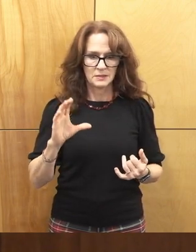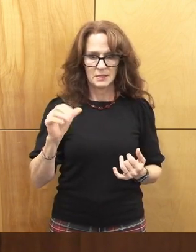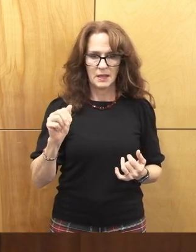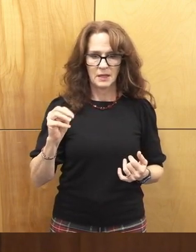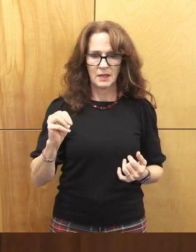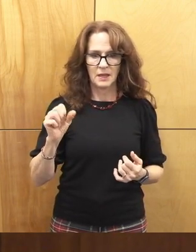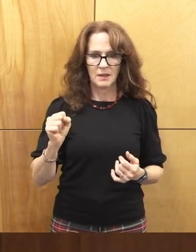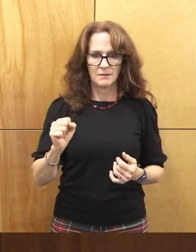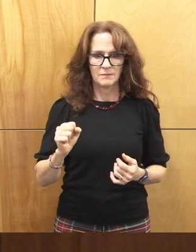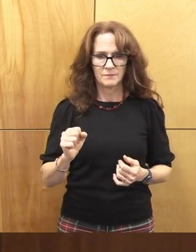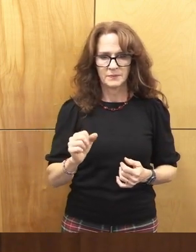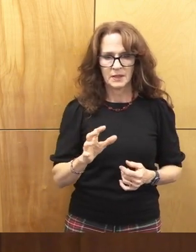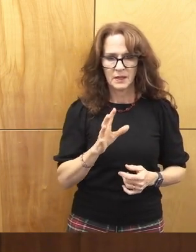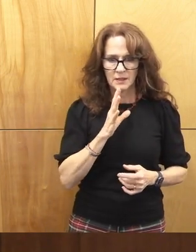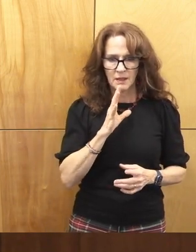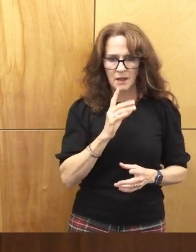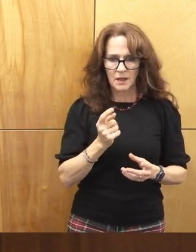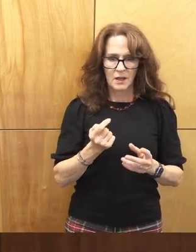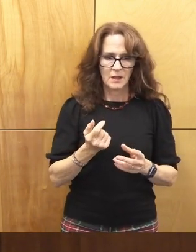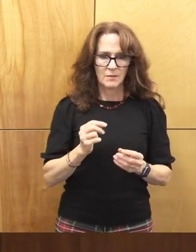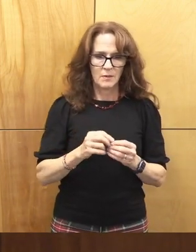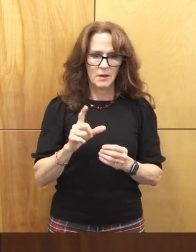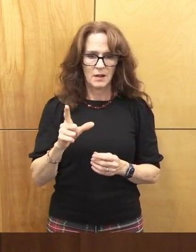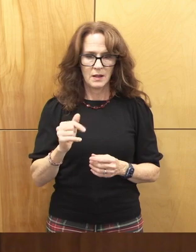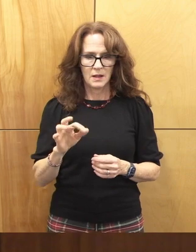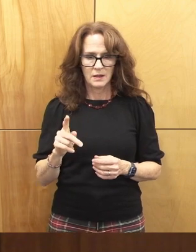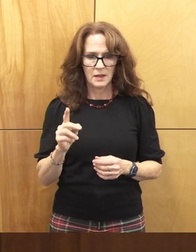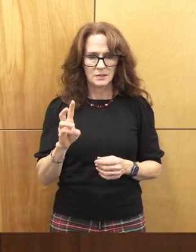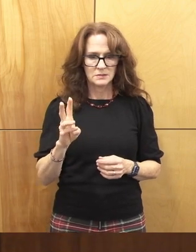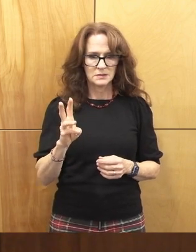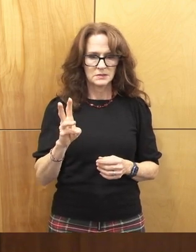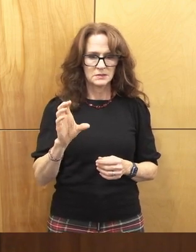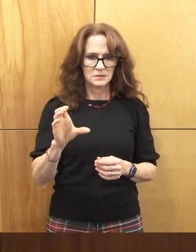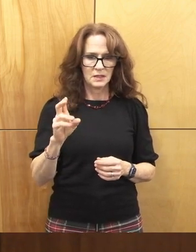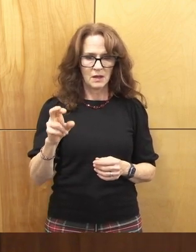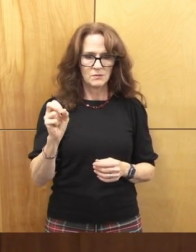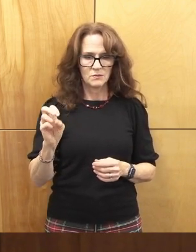Could you talk a little bit more about Link Crew? 'Cause we did have a presentation this morning